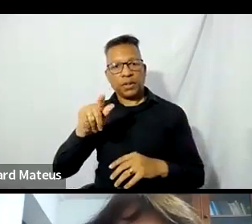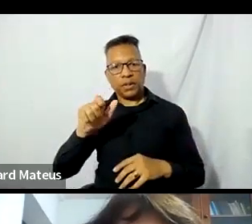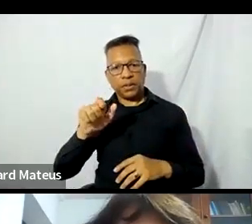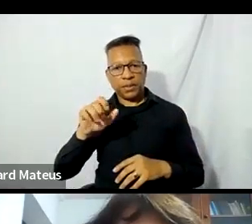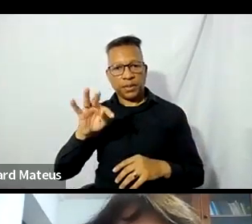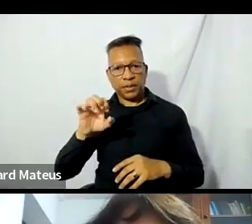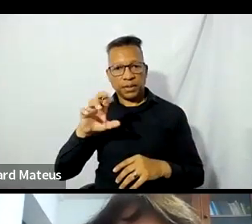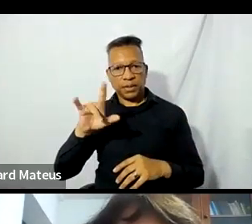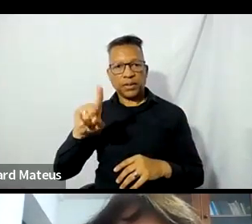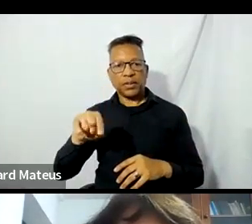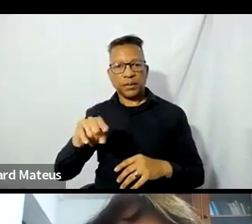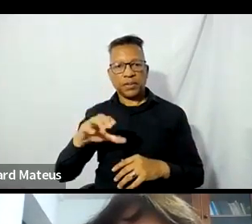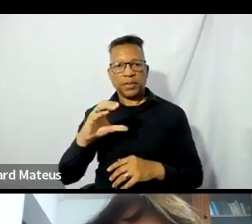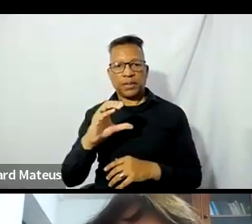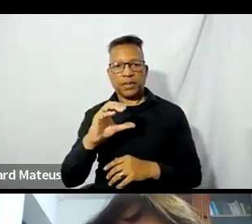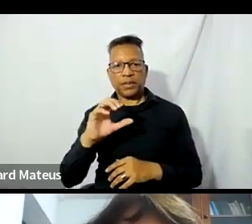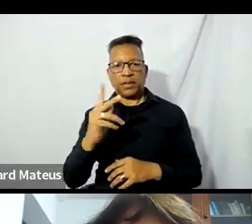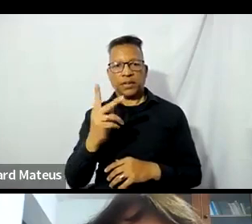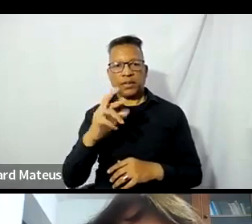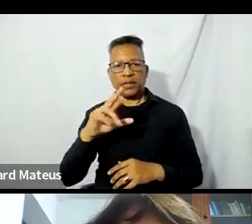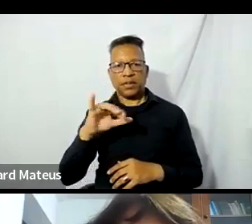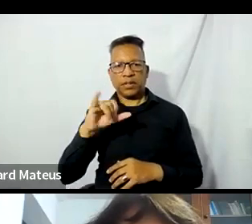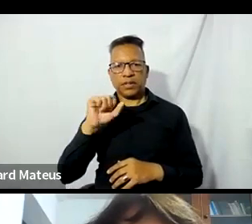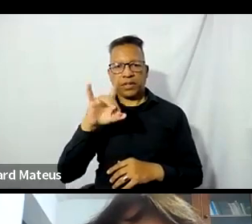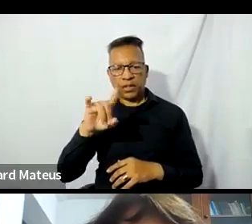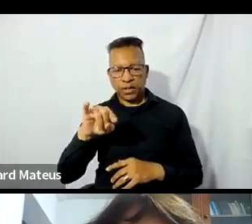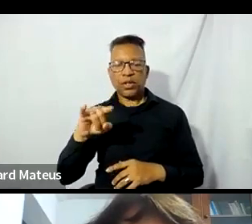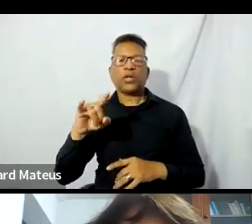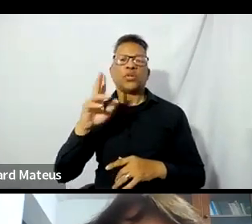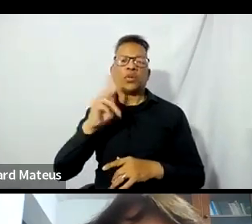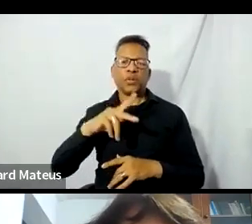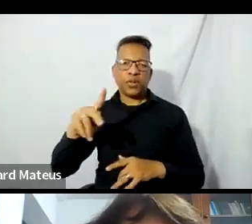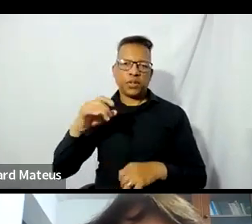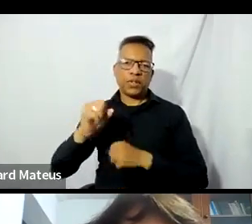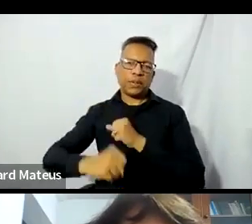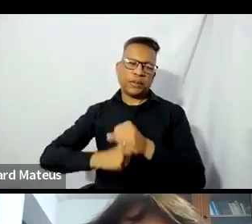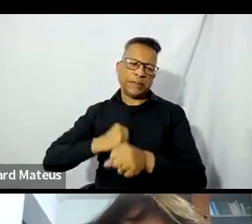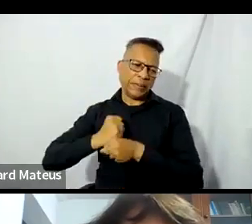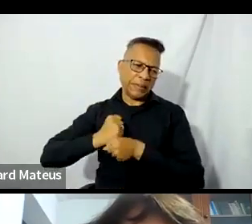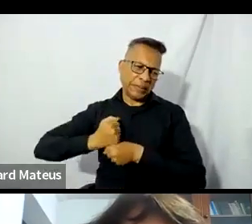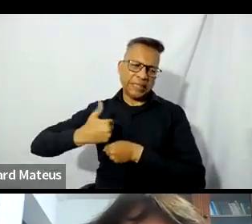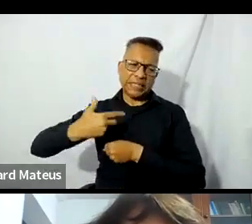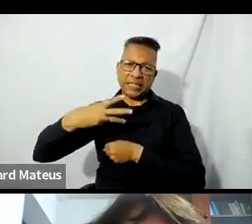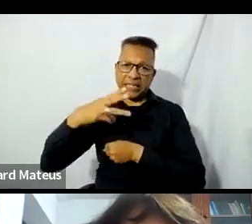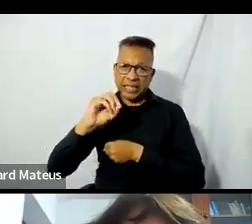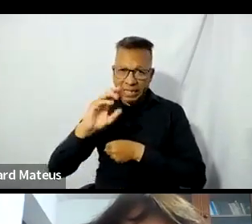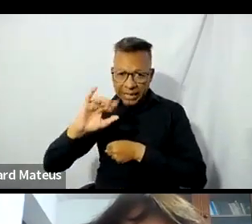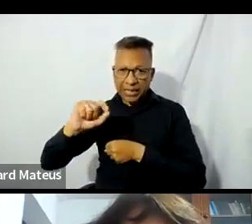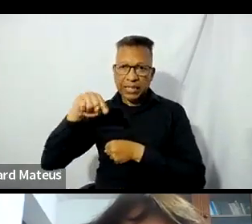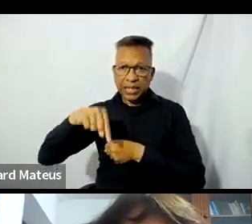Christine Nicoleitis, and I've been a professor for over 30 years years in Brazil. But right now hi!